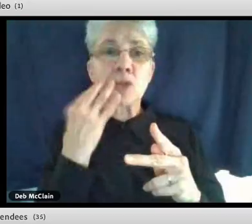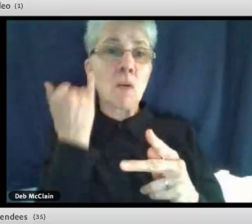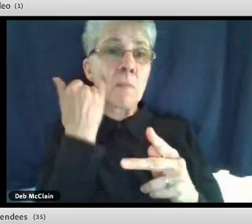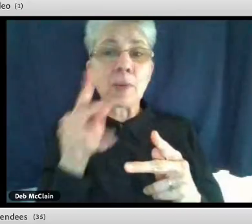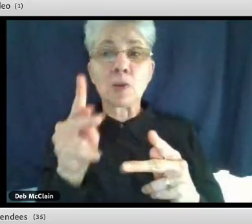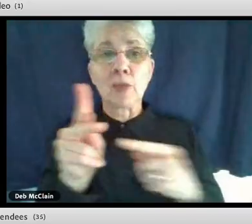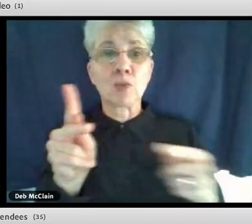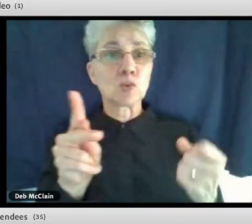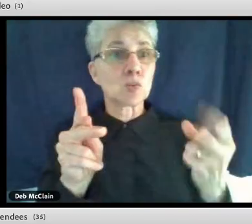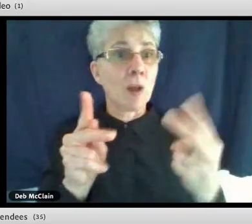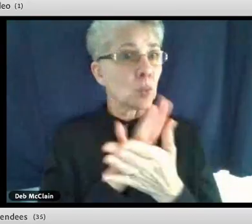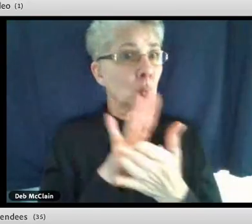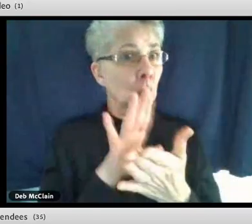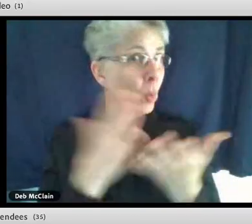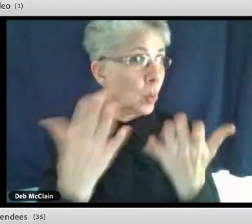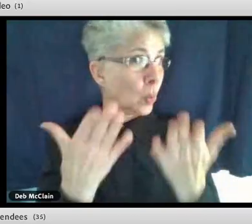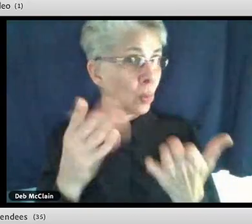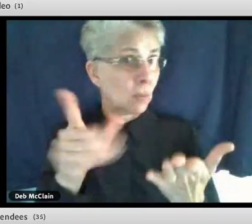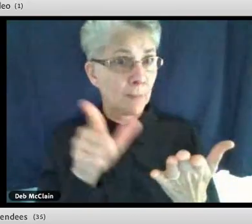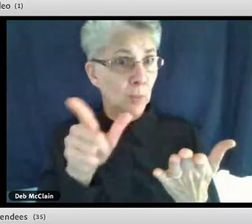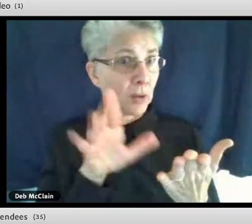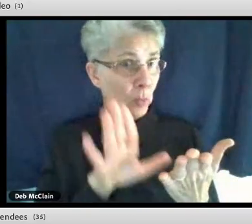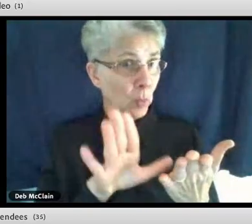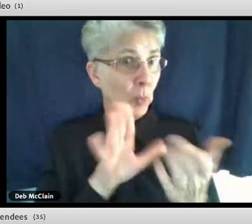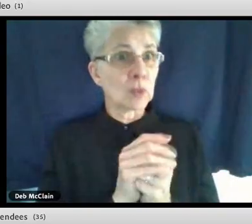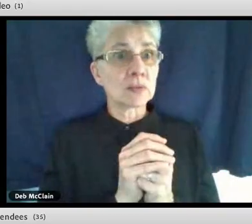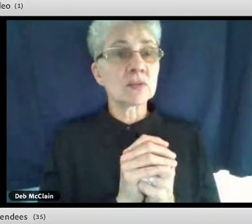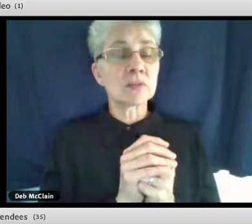so let's say you're a K-through-12 school library.